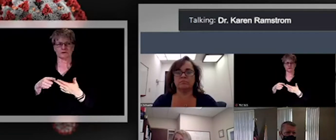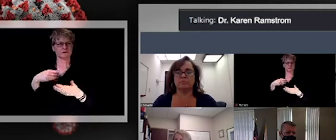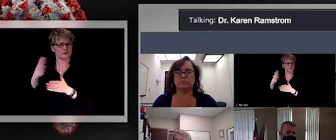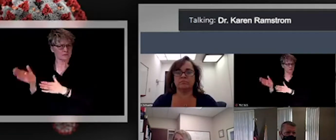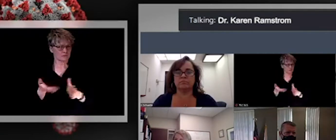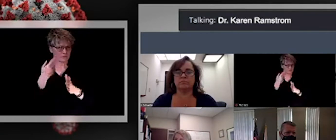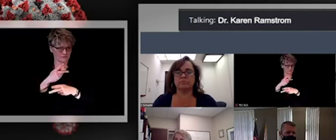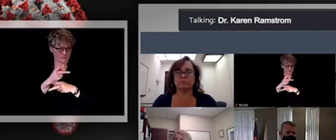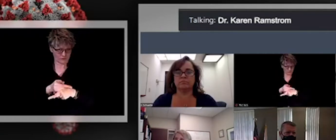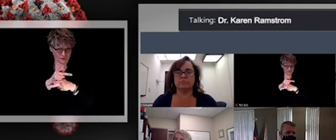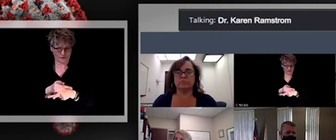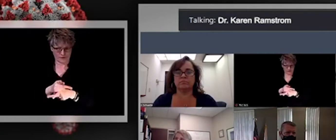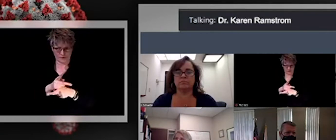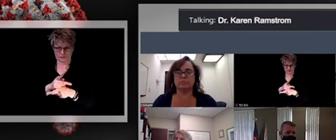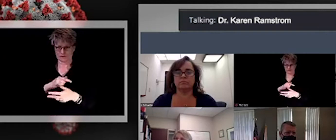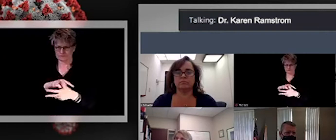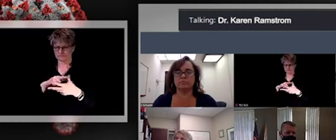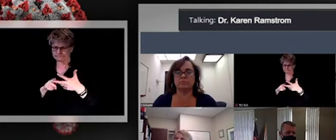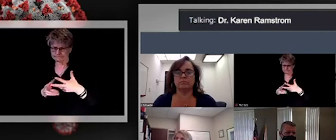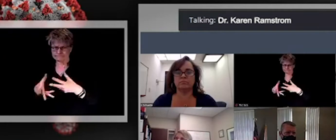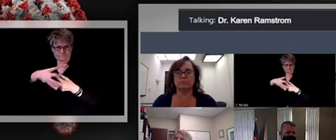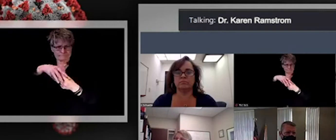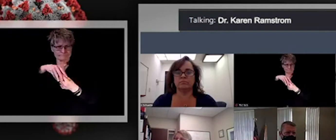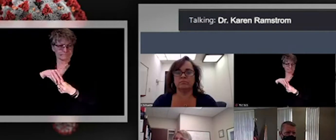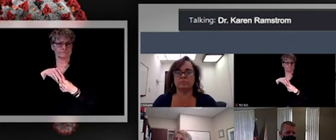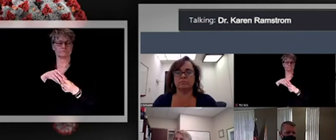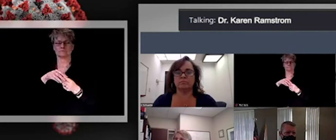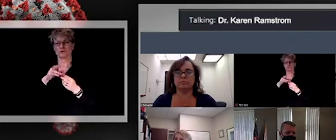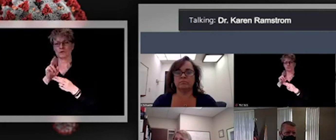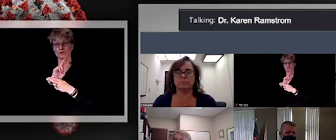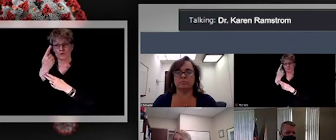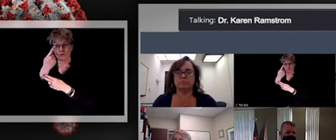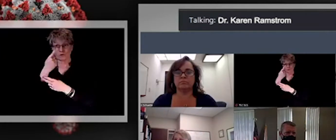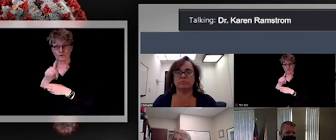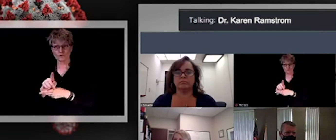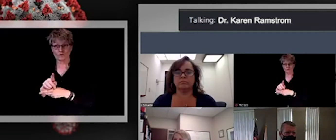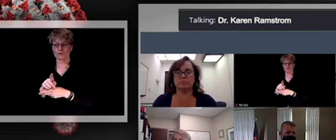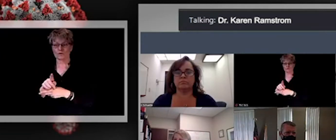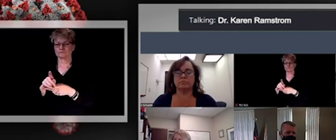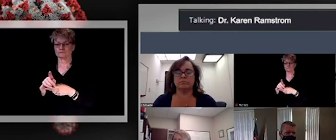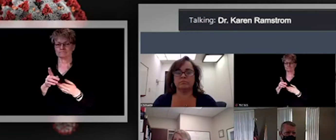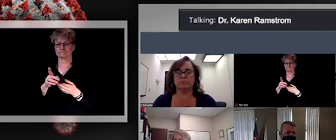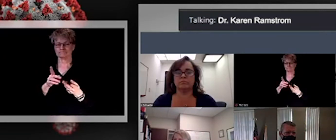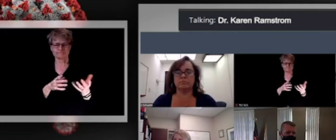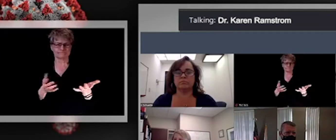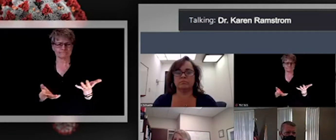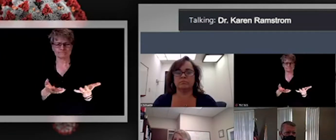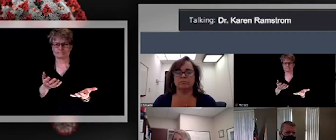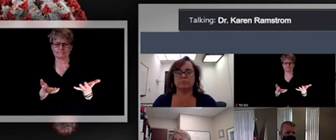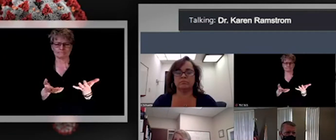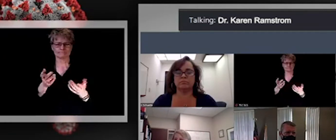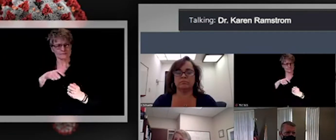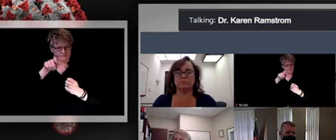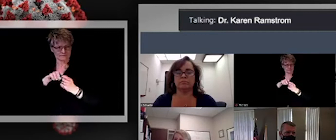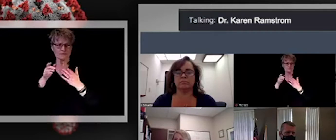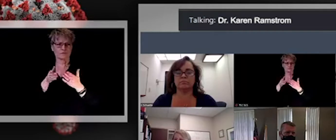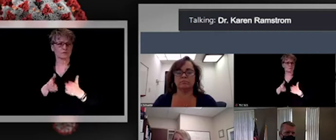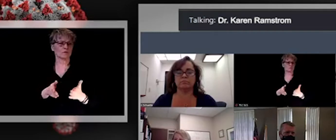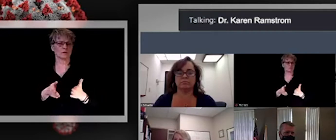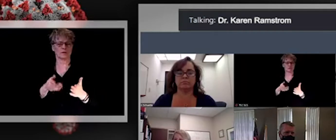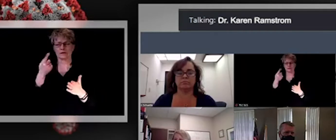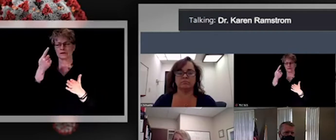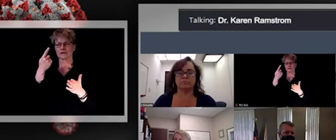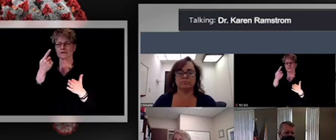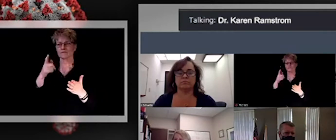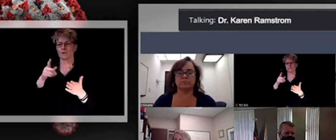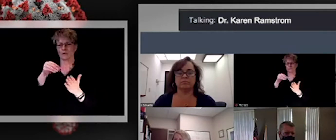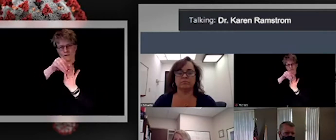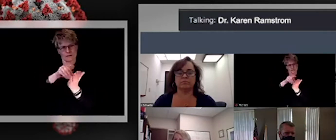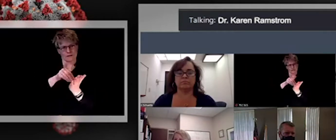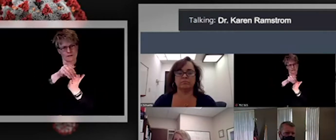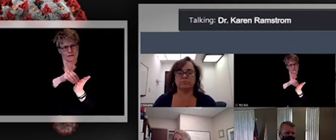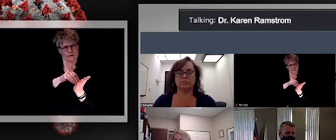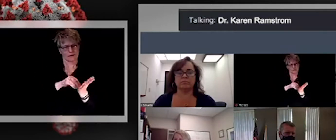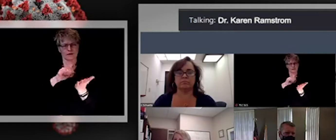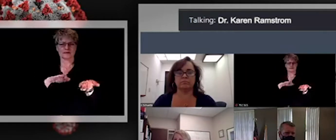specified very specifically in a very specific manner on a death certificate. The initial